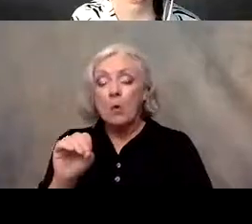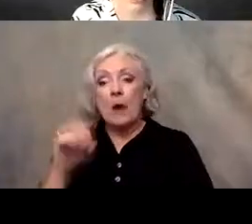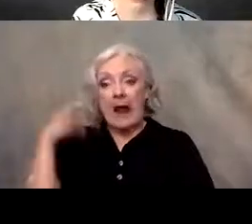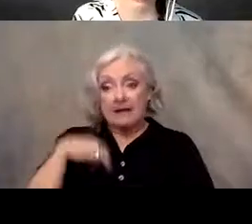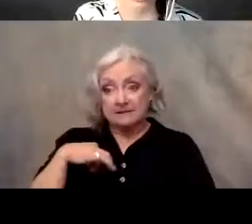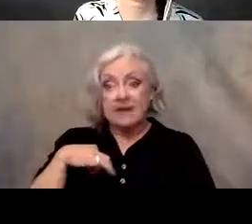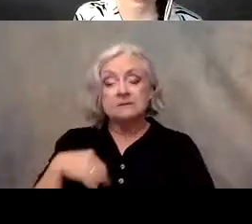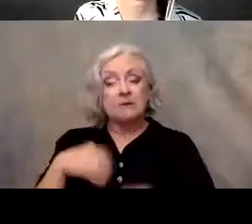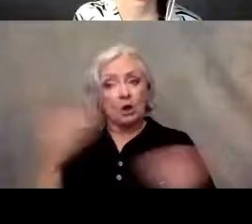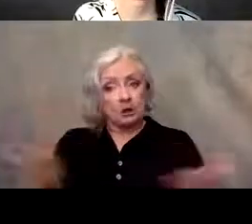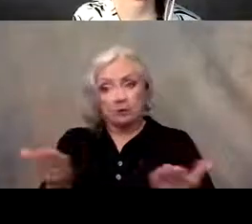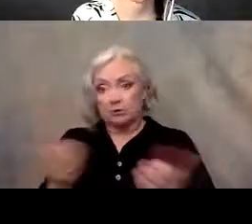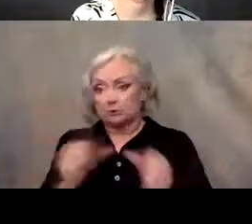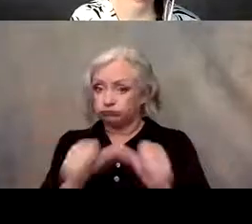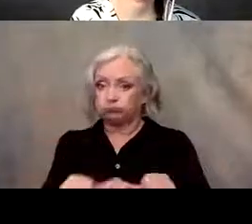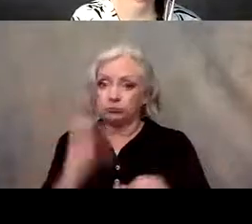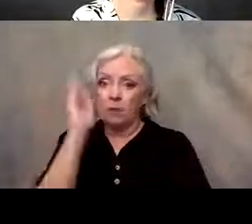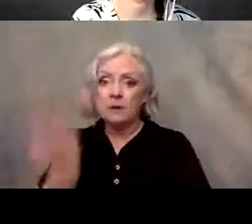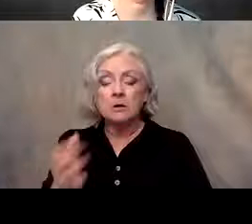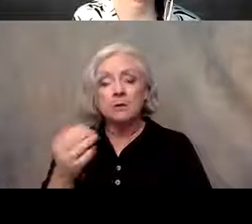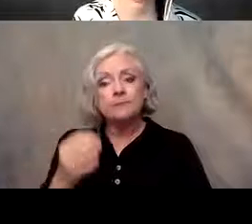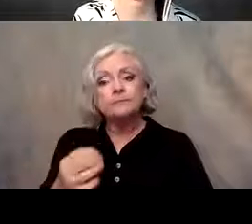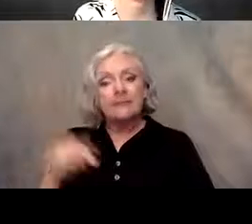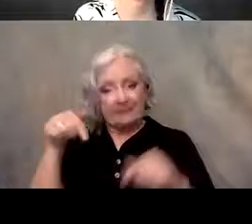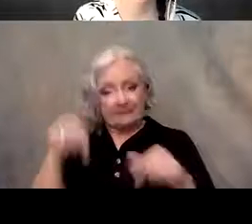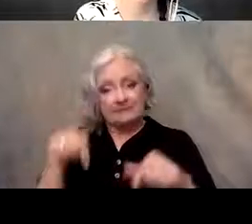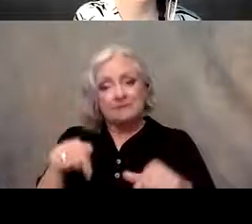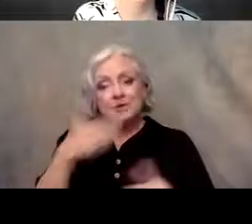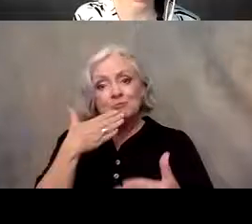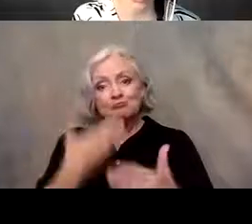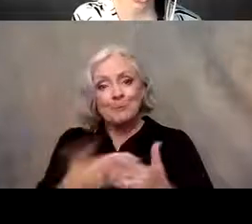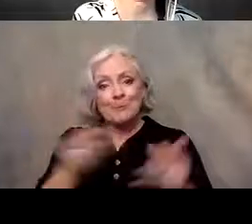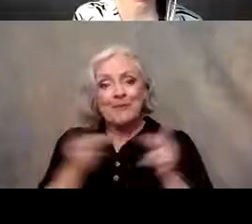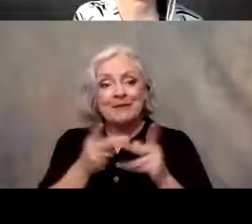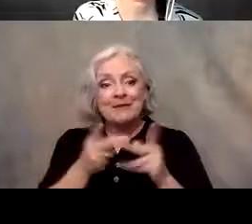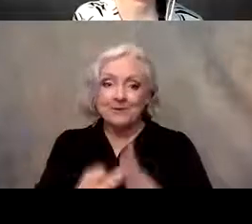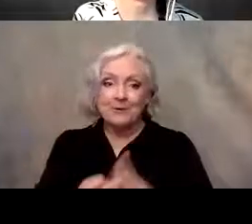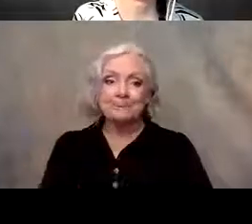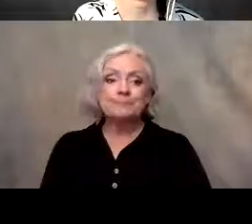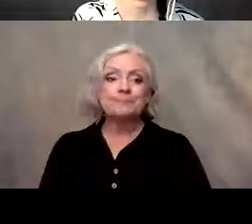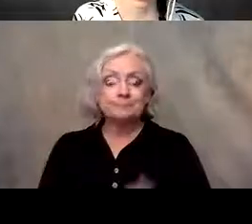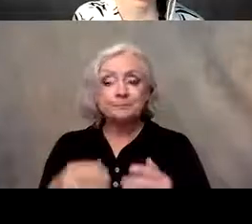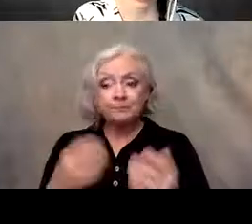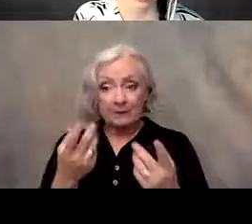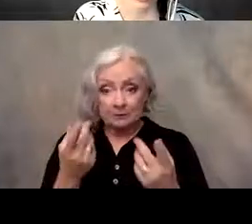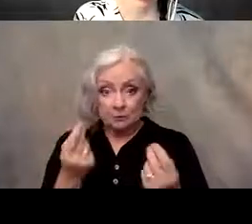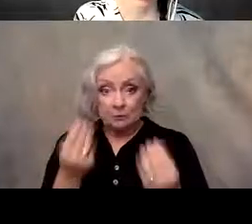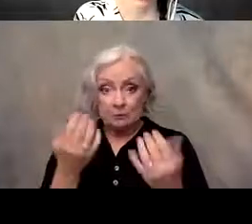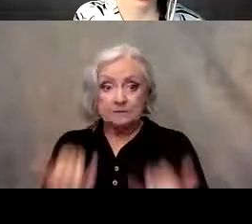or just thinking about it for the future, this is a great place to start. What we're going to be doing today, we're going to begin by looking